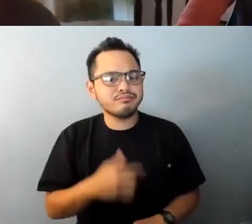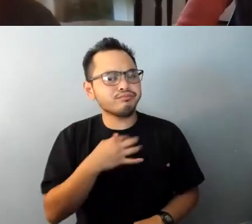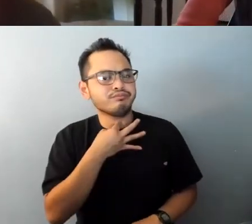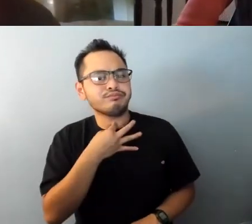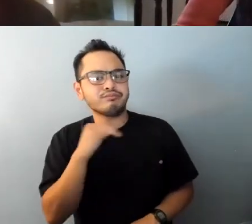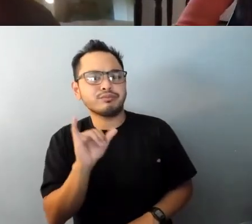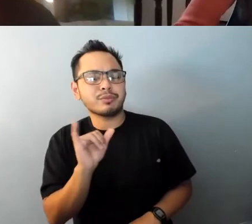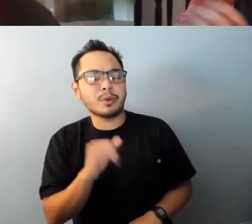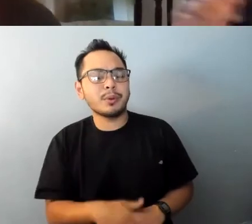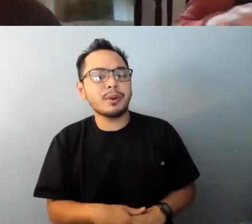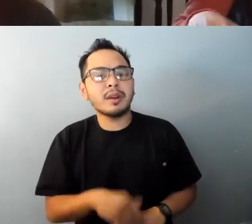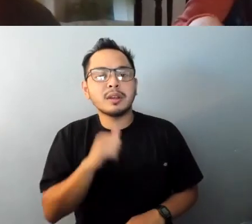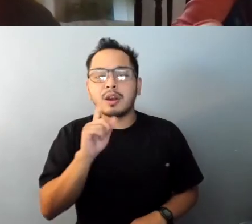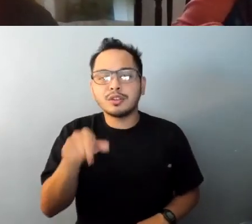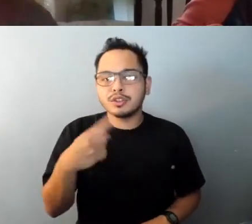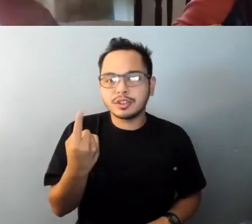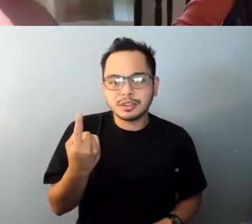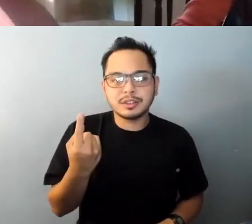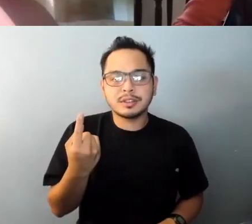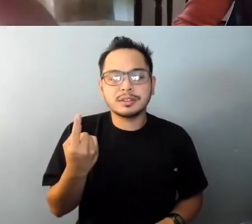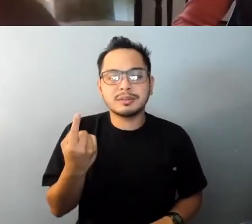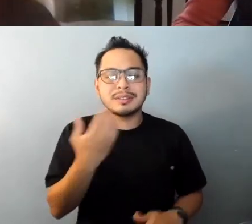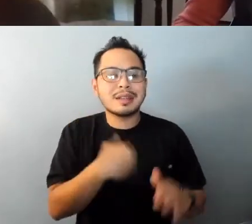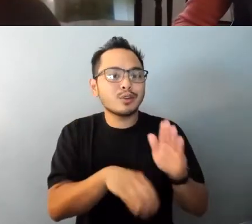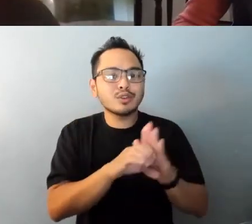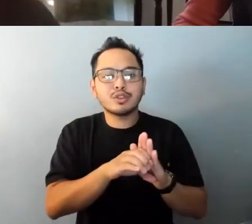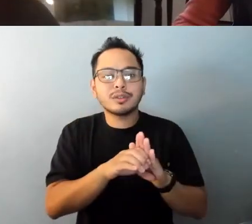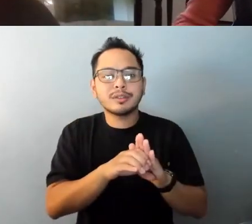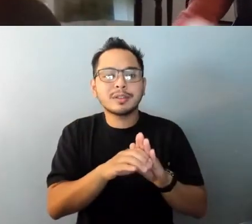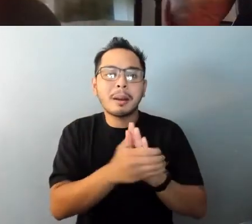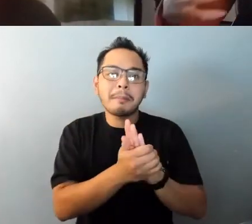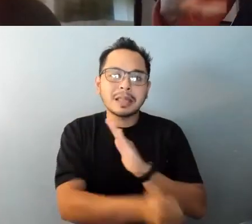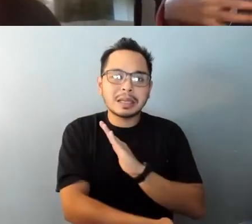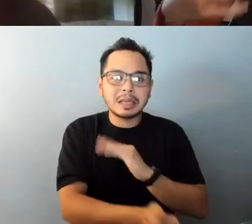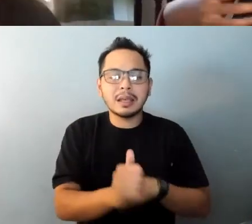not just the various characters magic abilities but this ongoing magic that just runs through